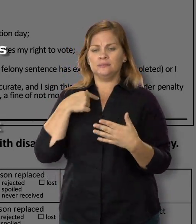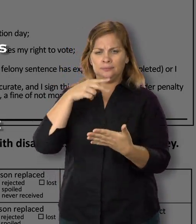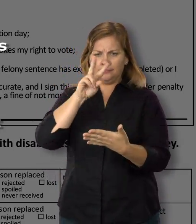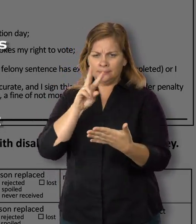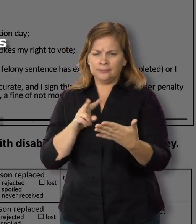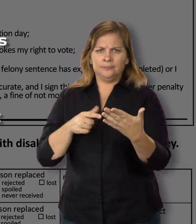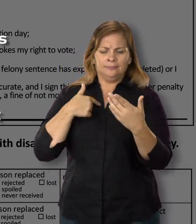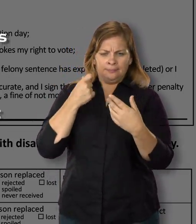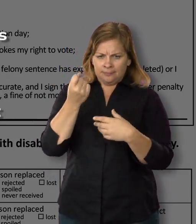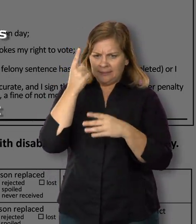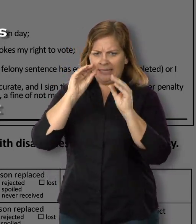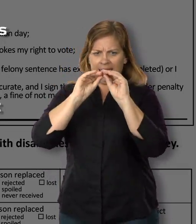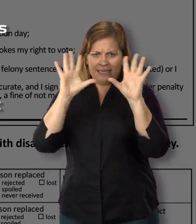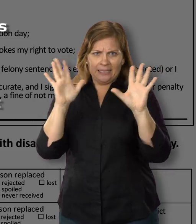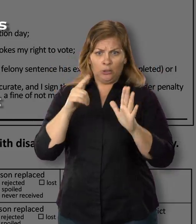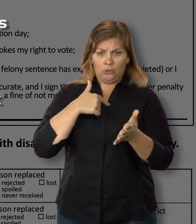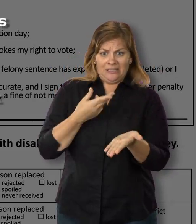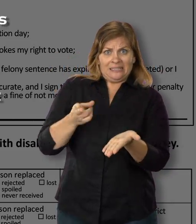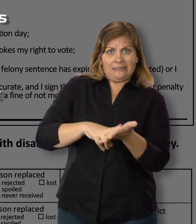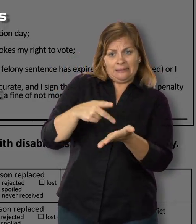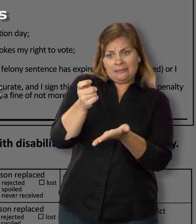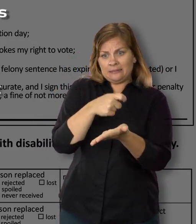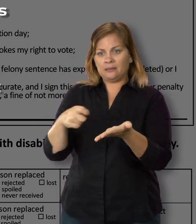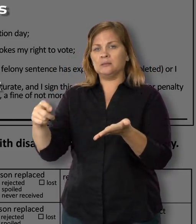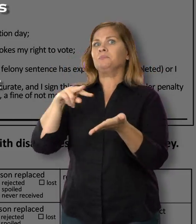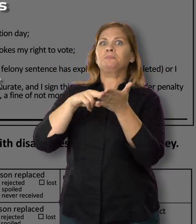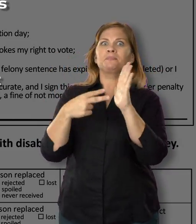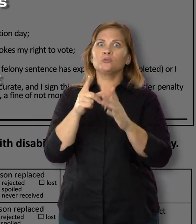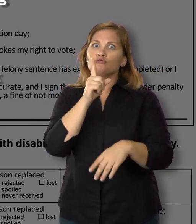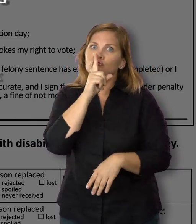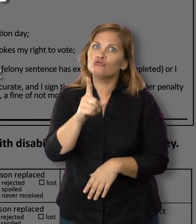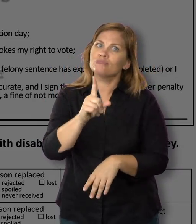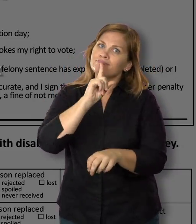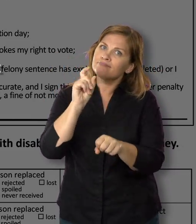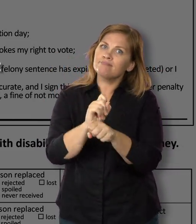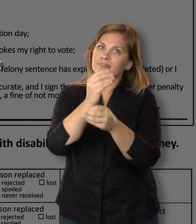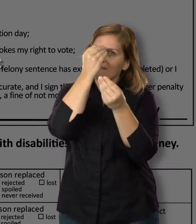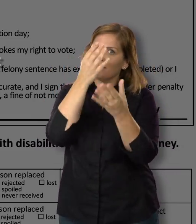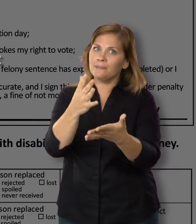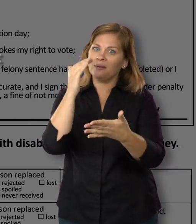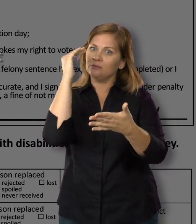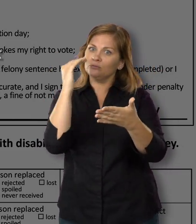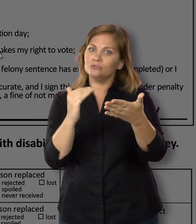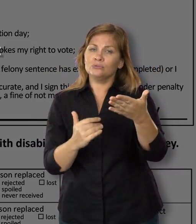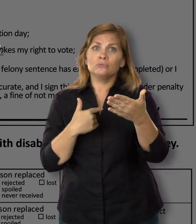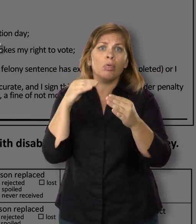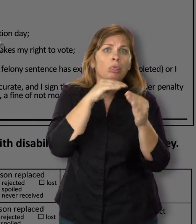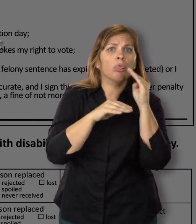and have read and understand this statement, that giving false information is a felony punishable